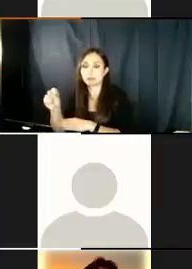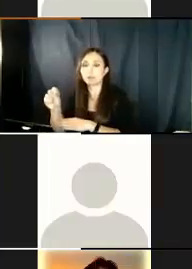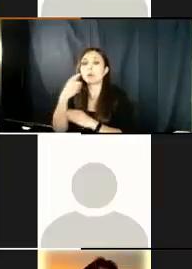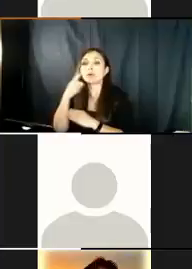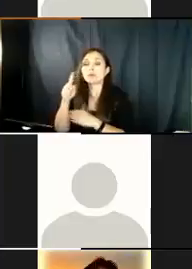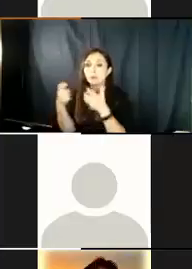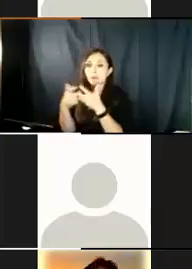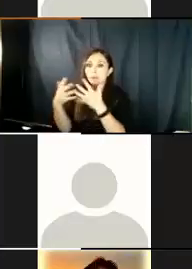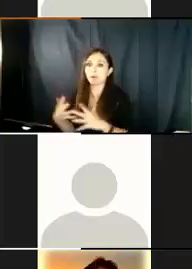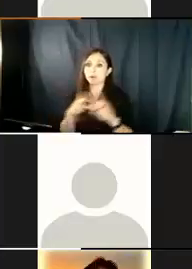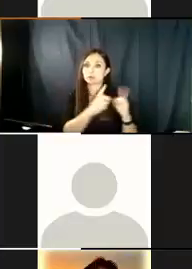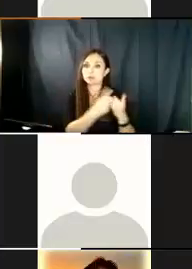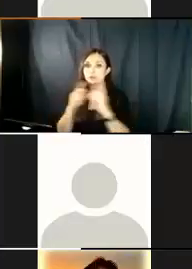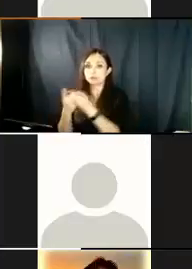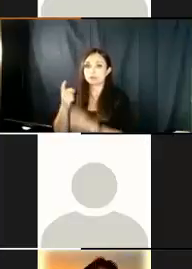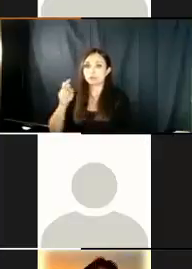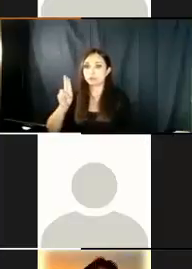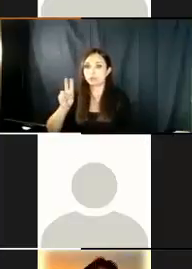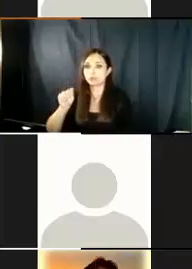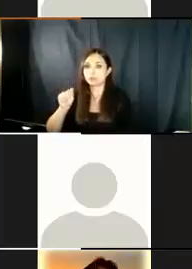districts is UT_UTHS.